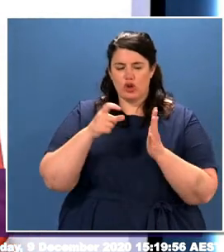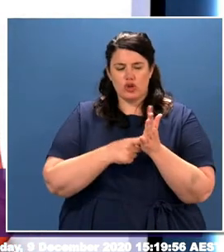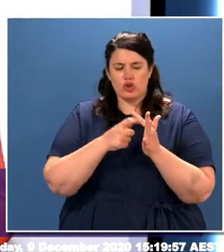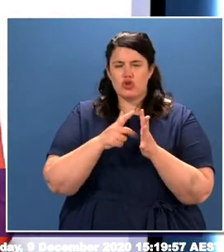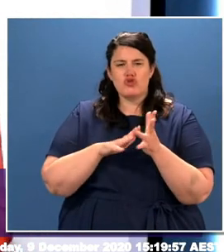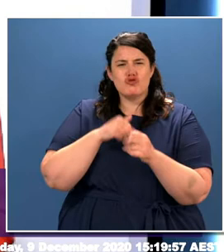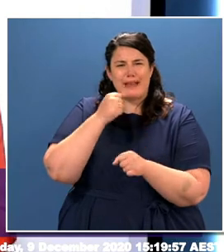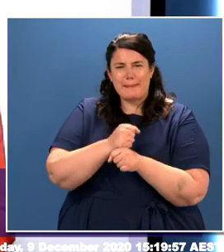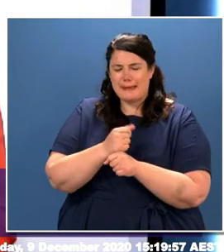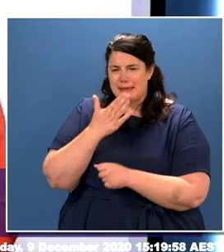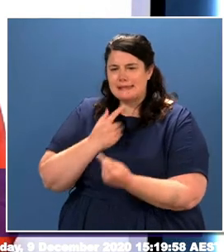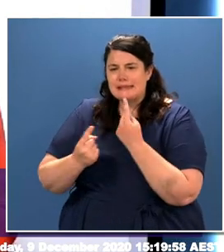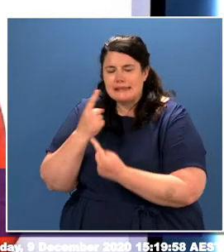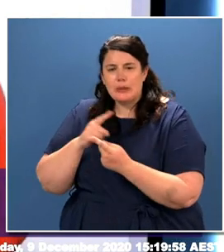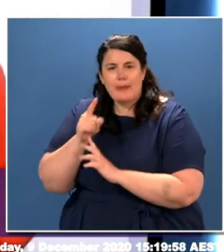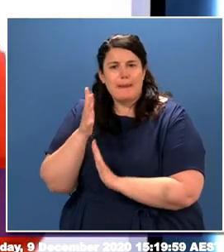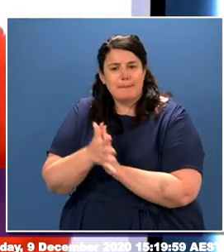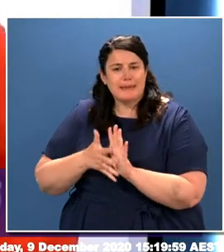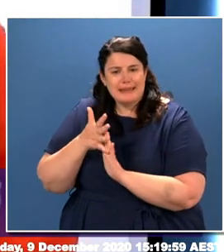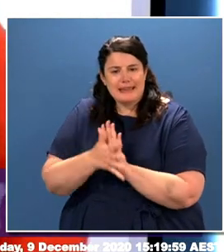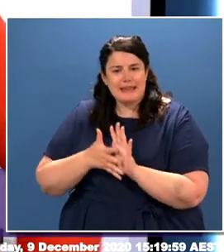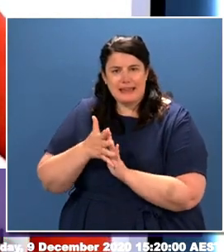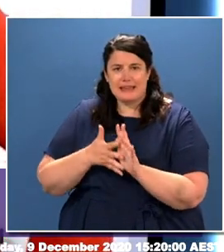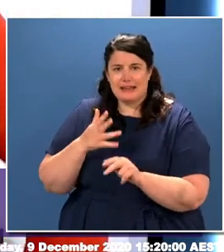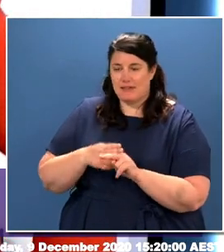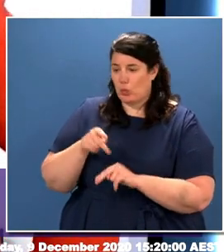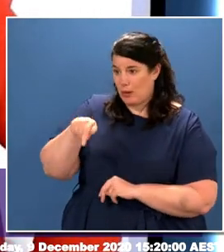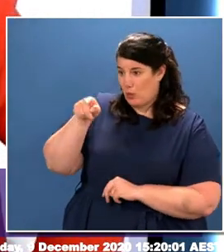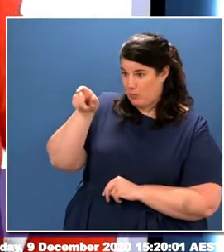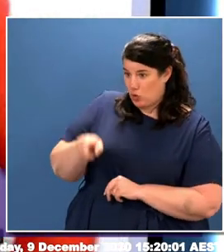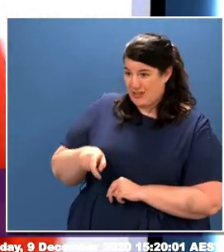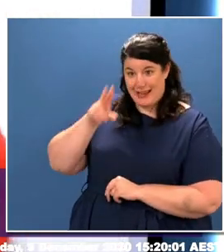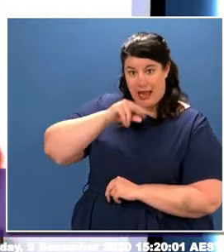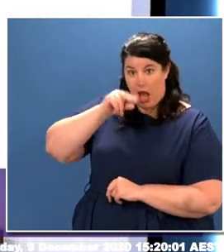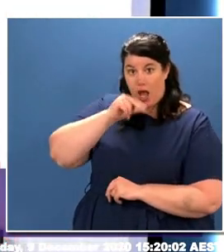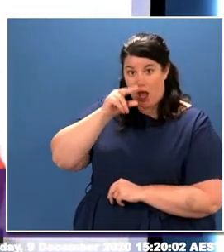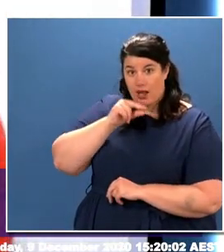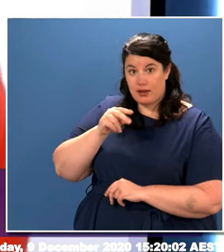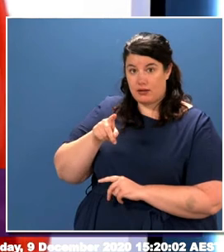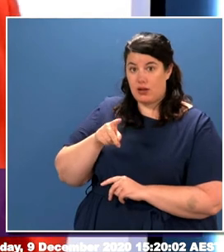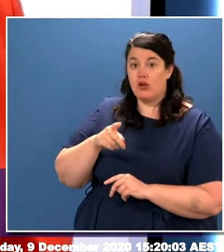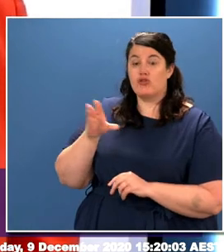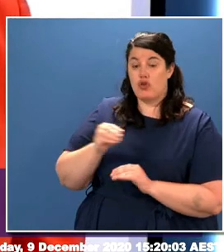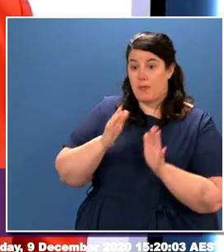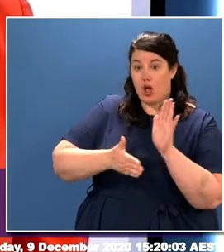What does that mean in the context of a young person transitioning to work?